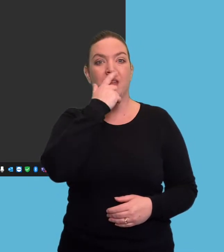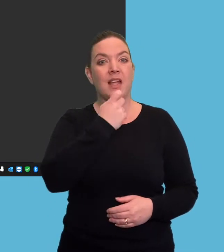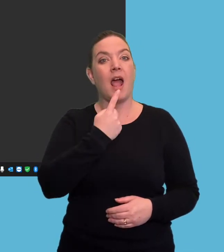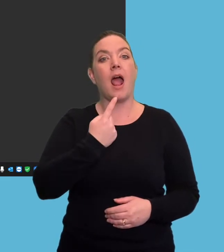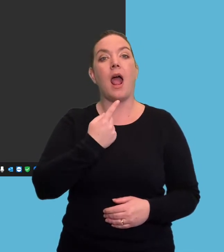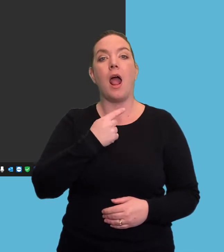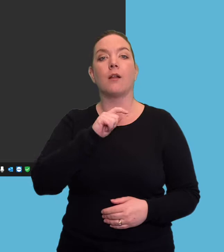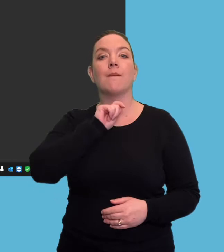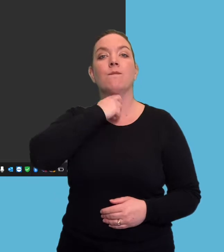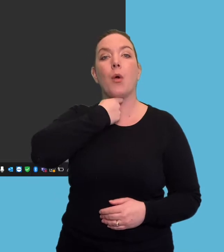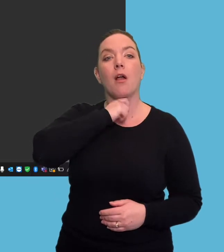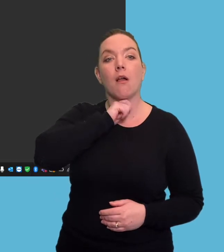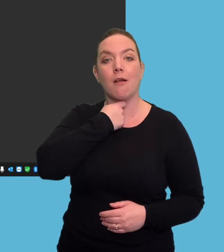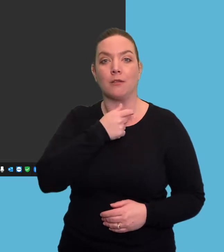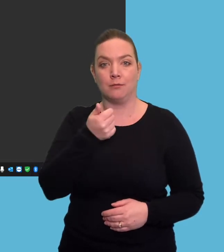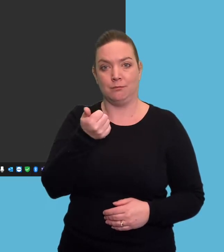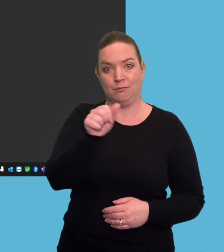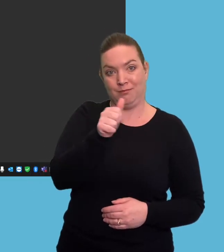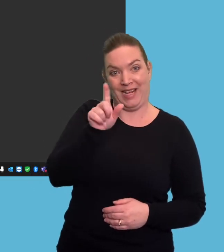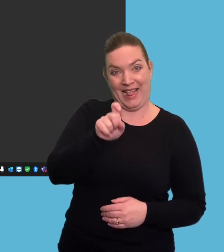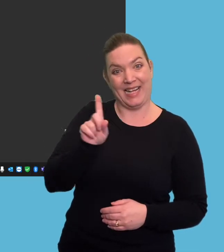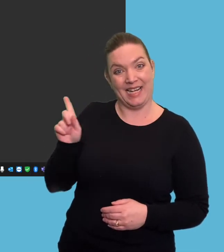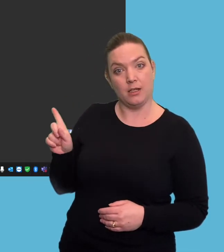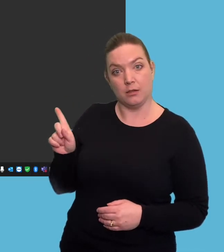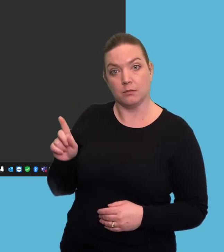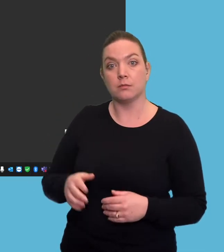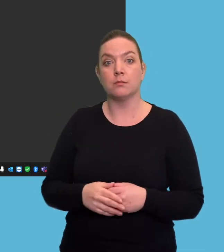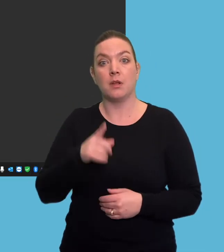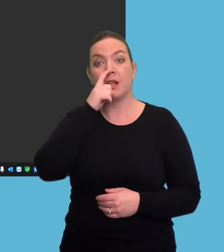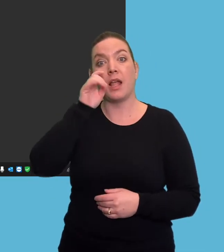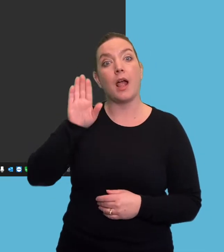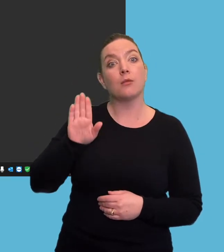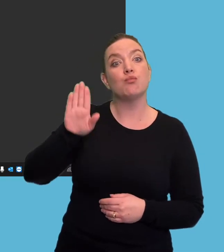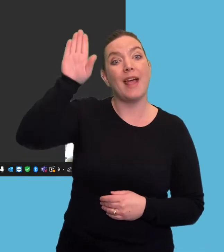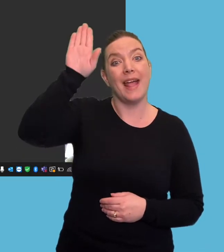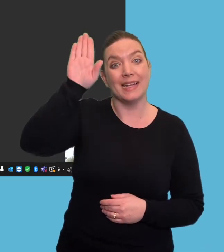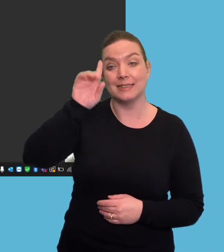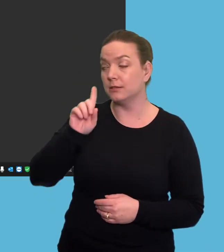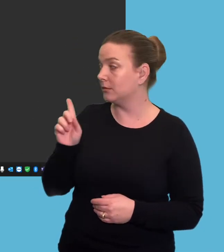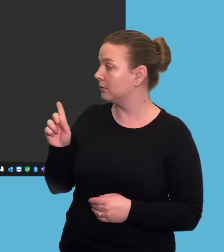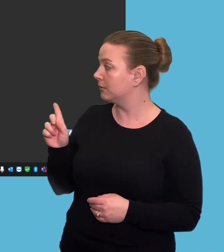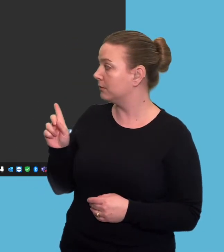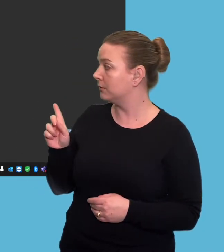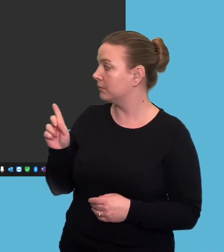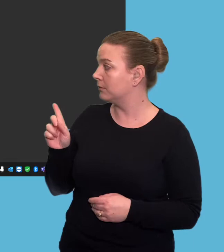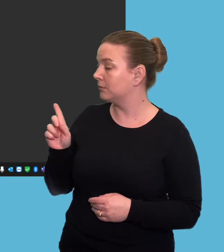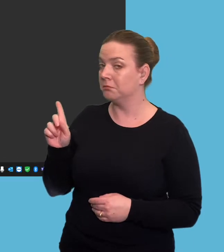I can, unmute myself by clicking this button.